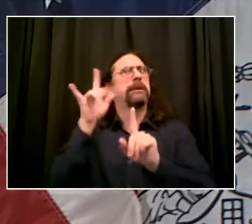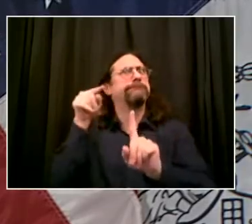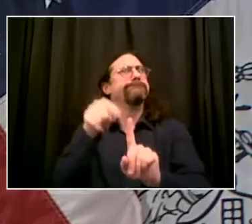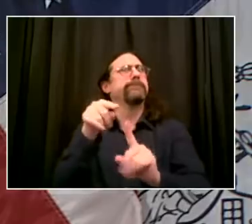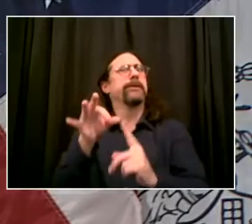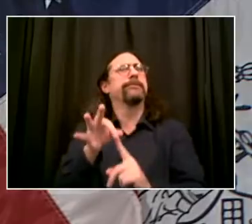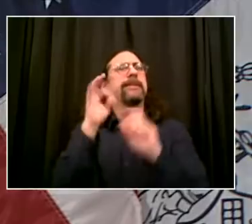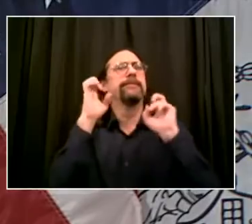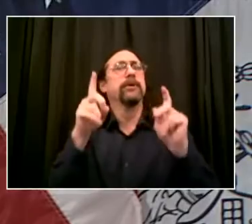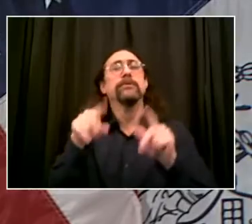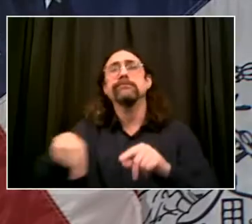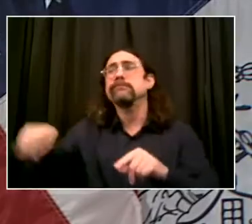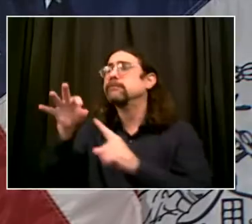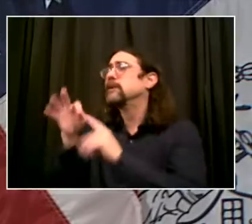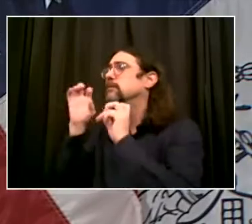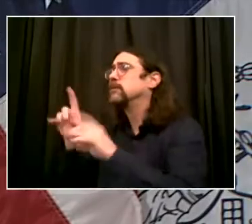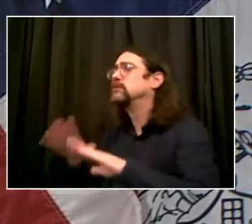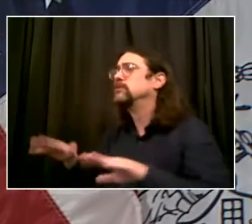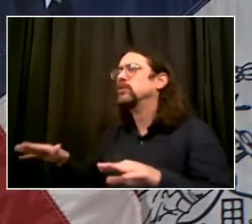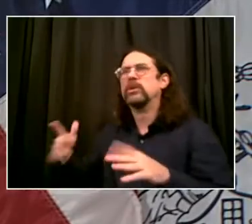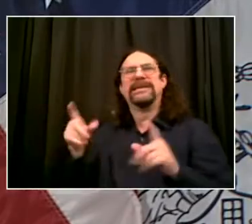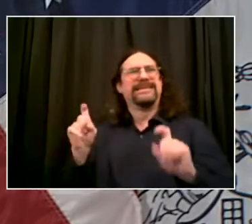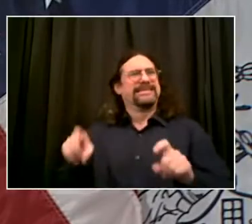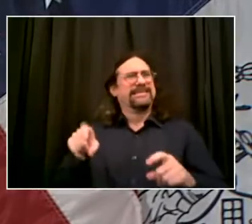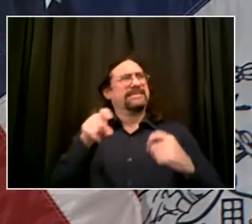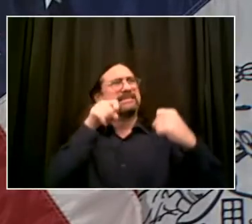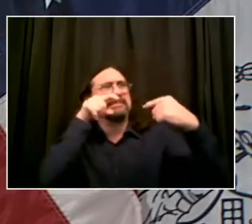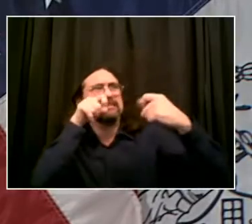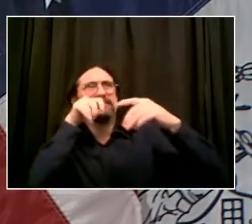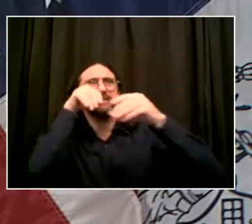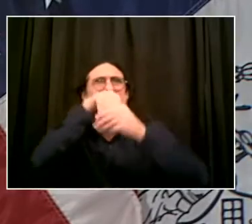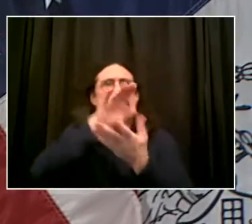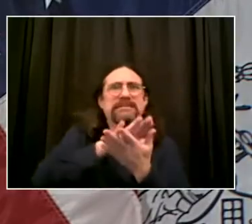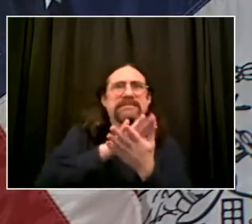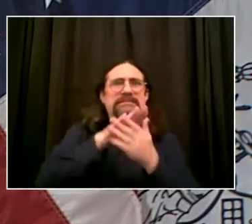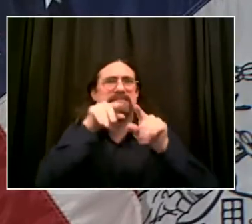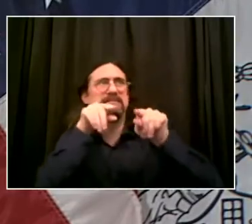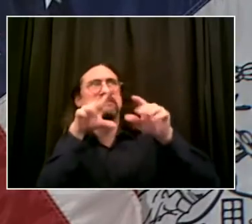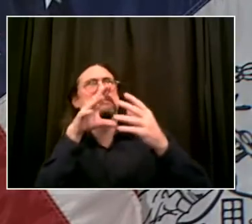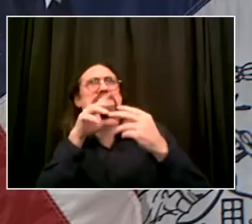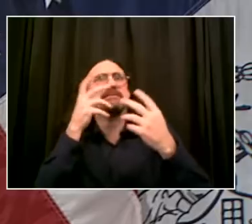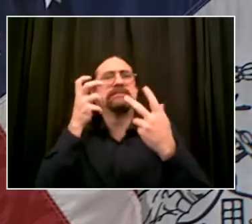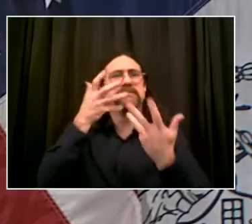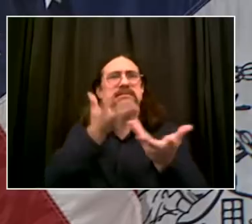CARING PROFESSIONALS. WE ARE VERY HAPPY THAT THE DISTRICT 75 SCHOOLS ARE BACK K